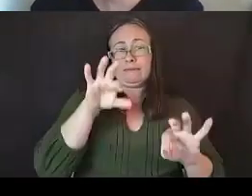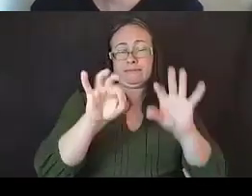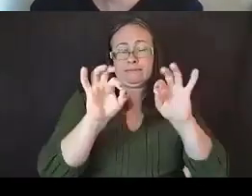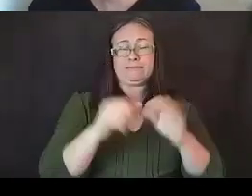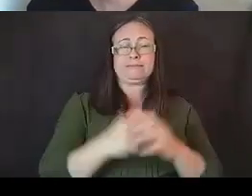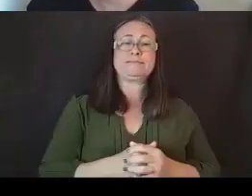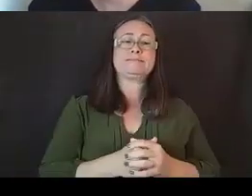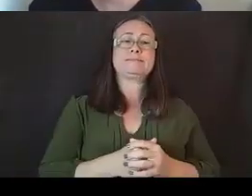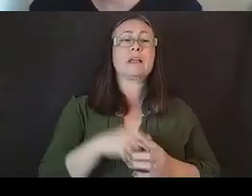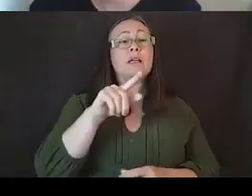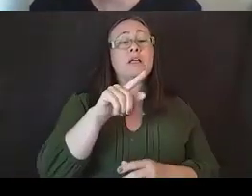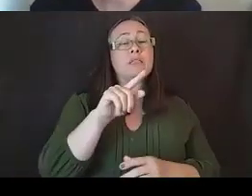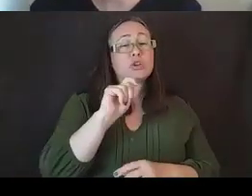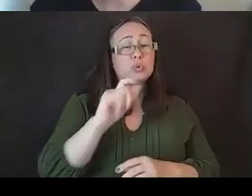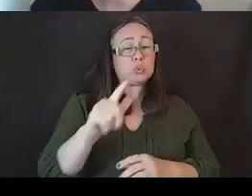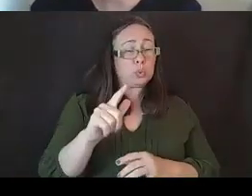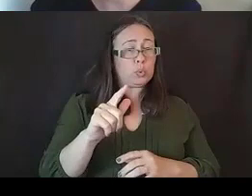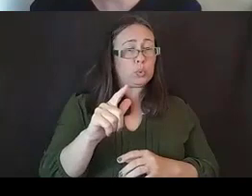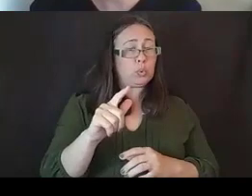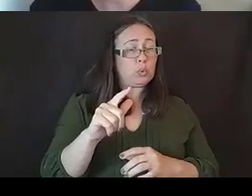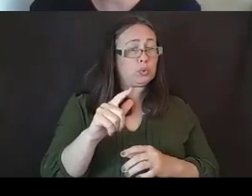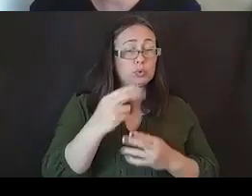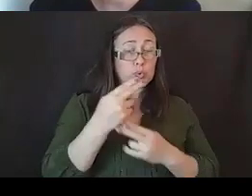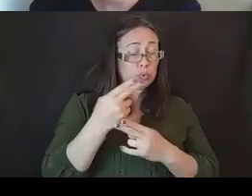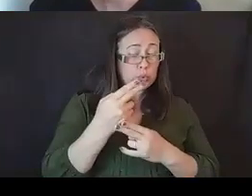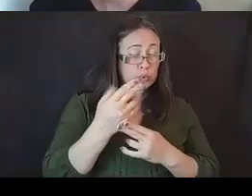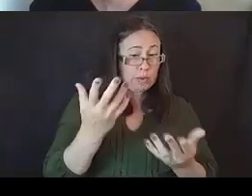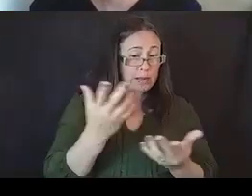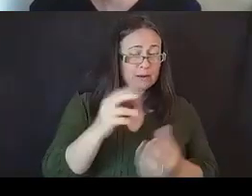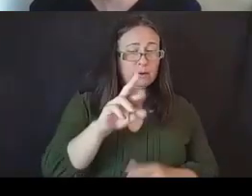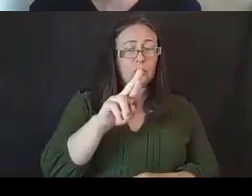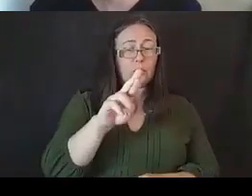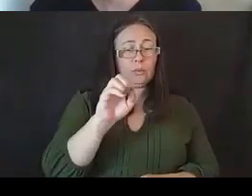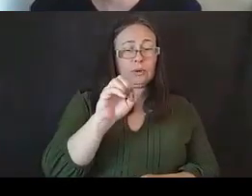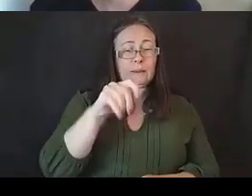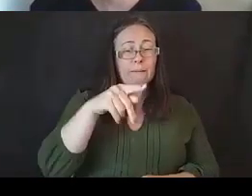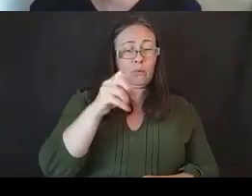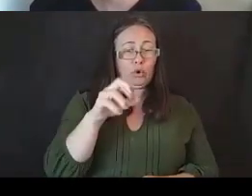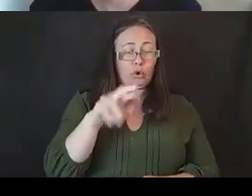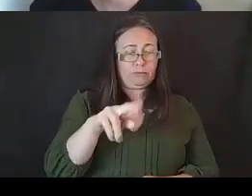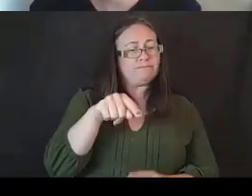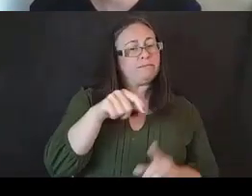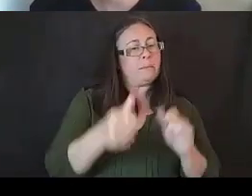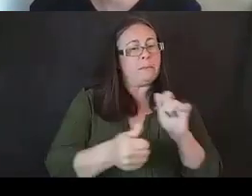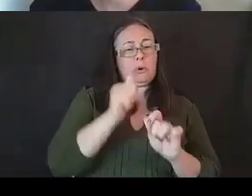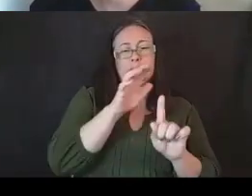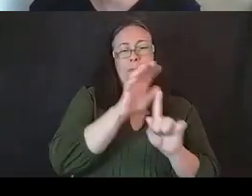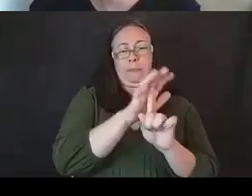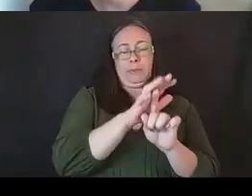The tool you can use to answer all of these questions is RePORTER, which is the most popular tool available on the RePORT website.